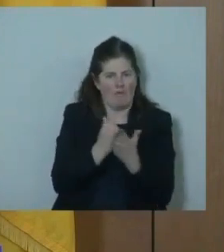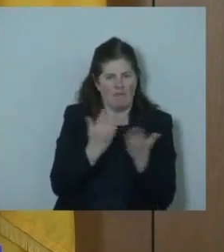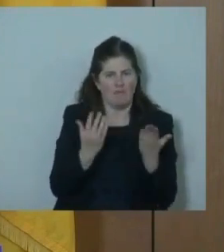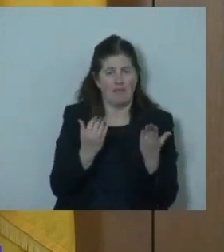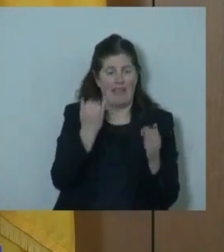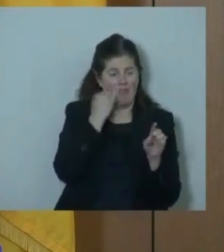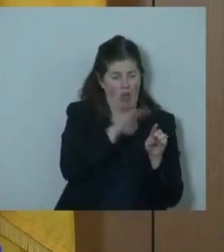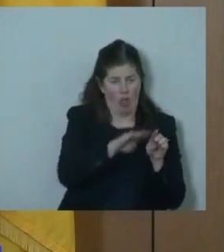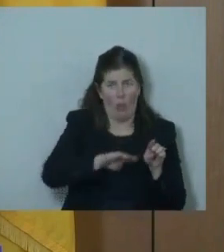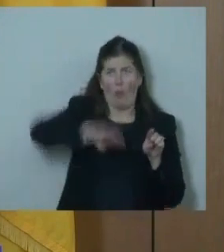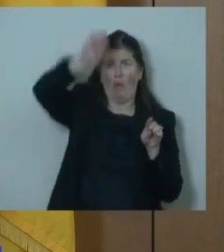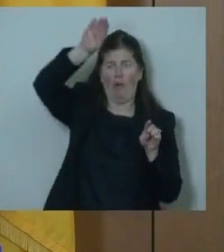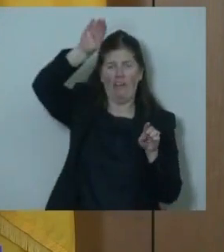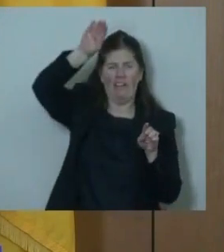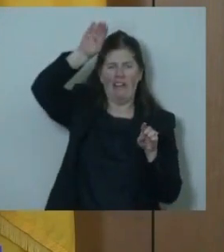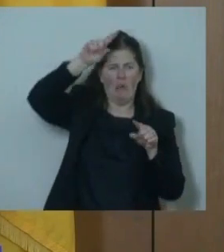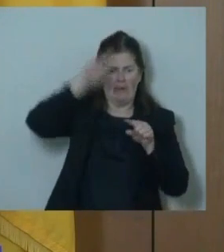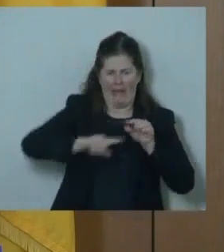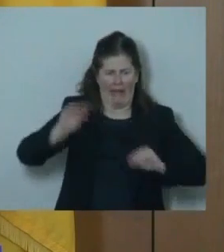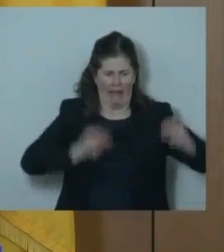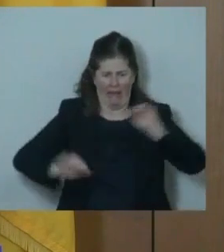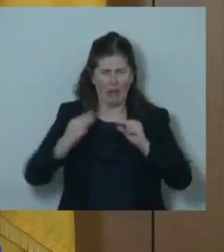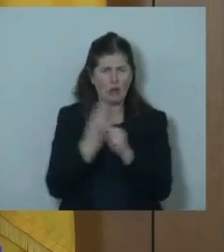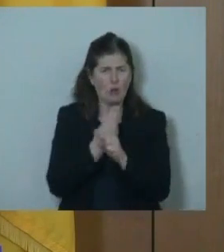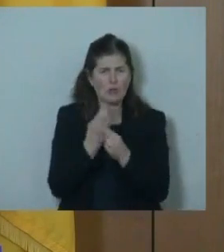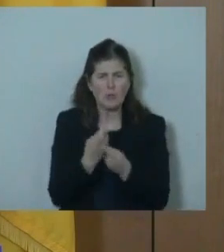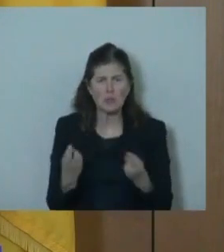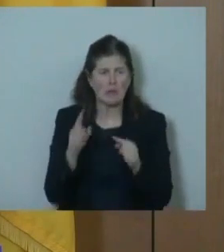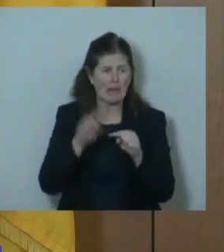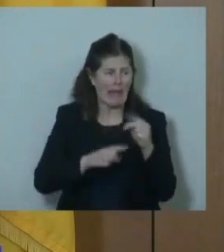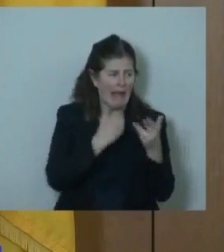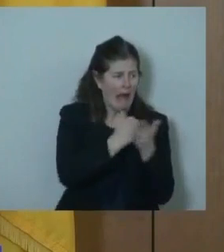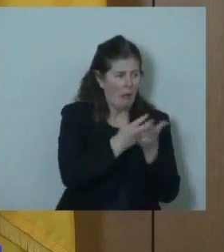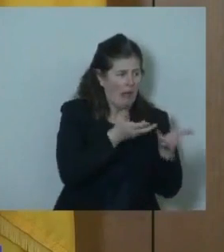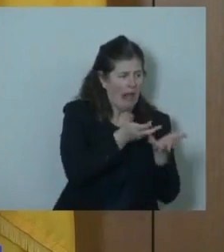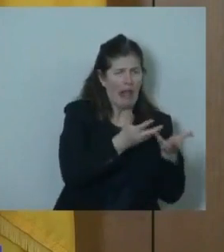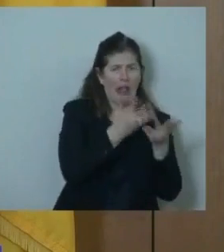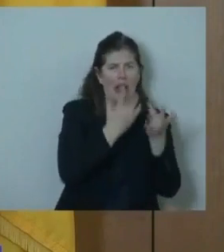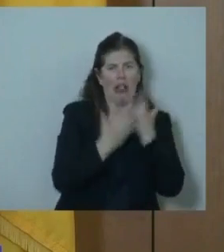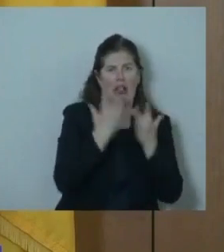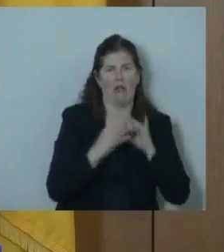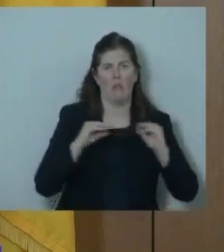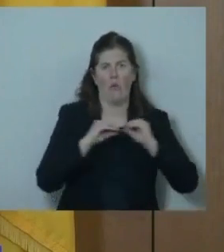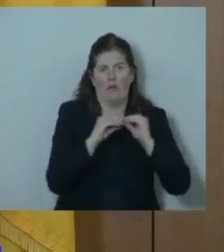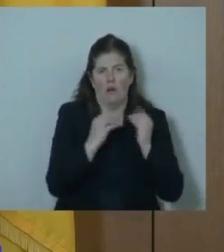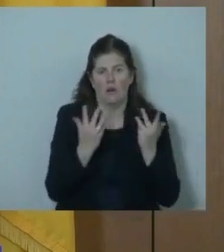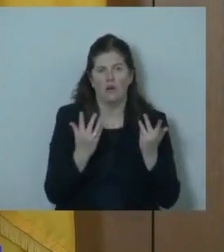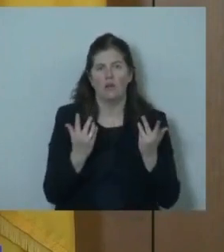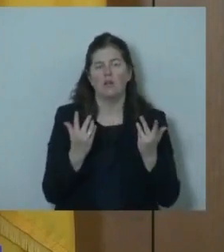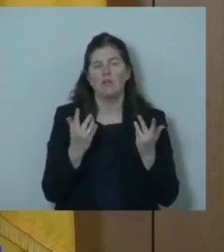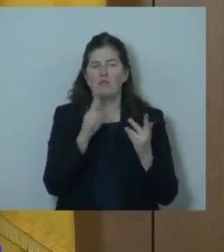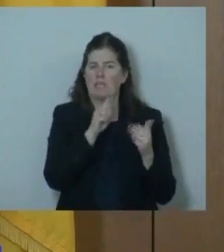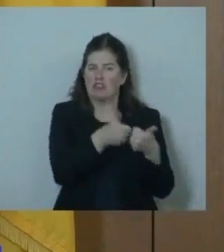IF WE DON’T DO THAT AS WE FLATTEN, WE WILL SHIFT THAT IMMEDIATELY TO A PEAK.